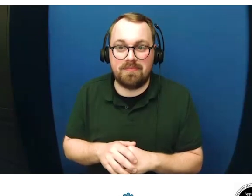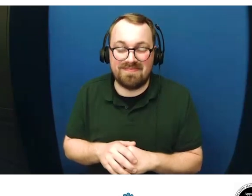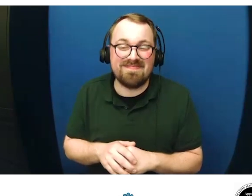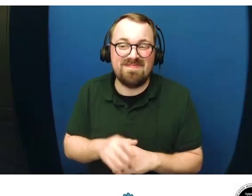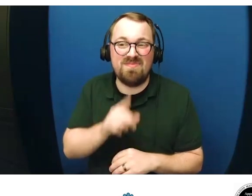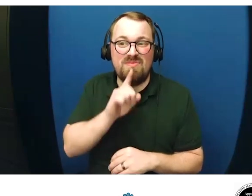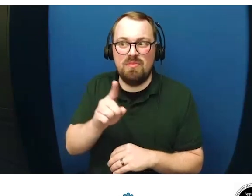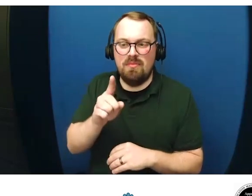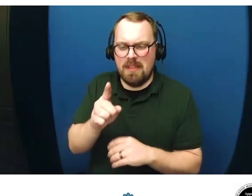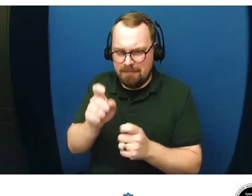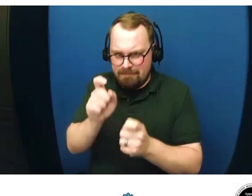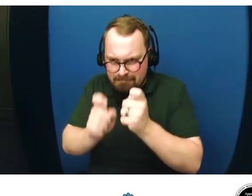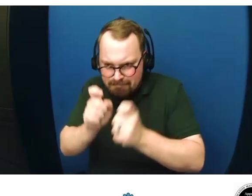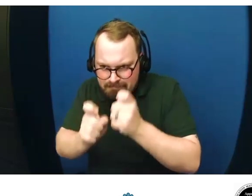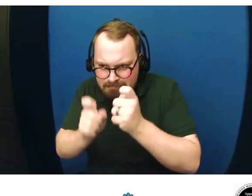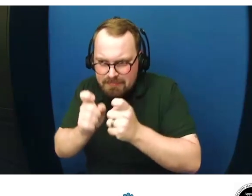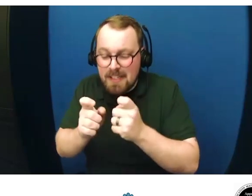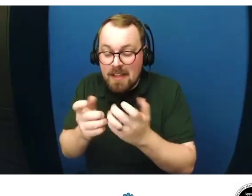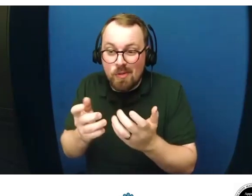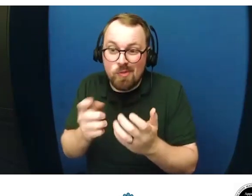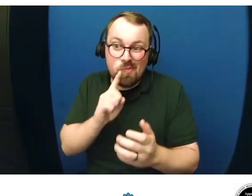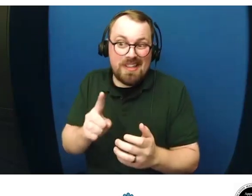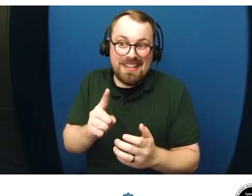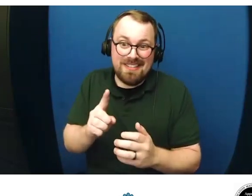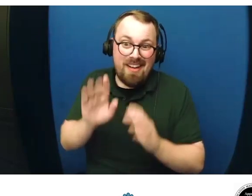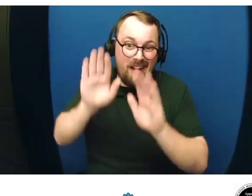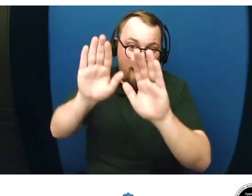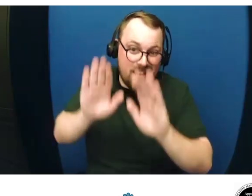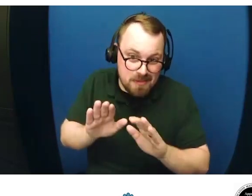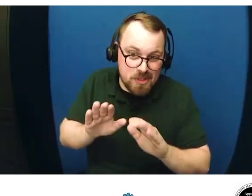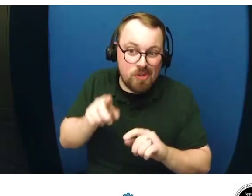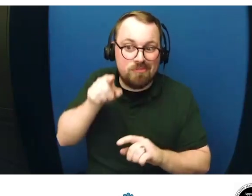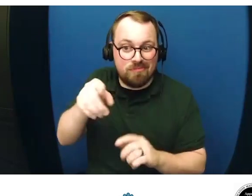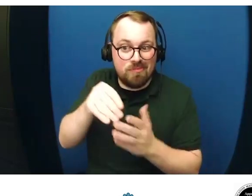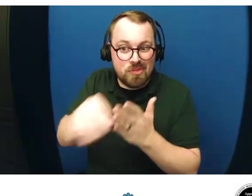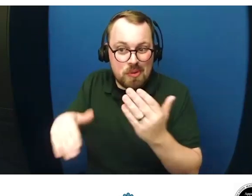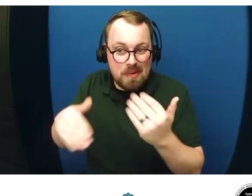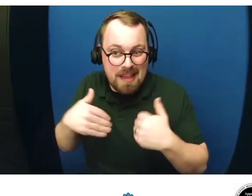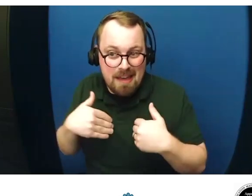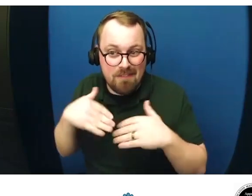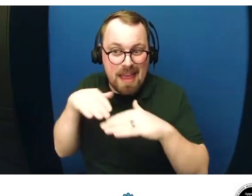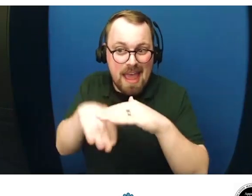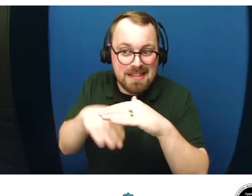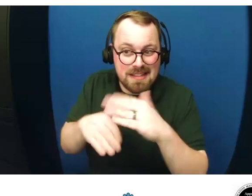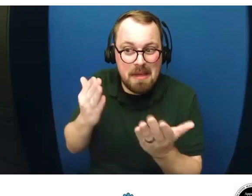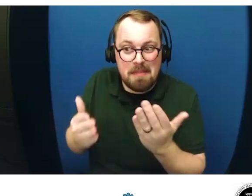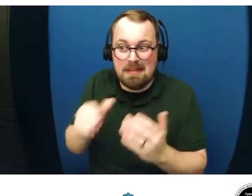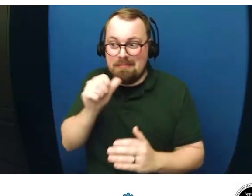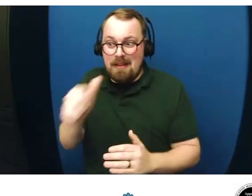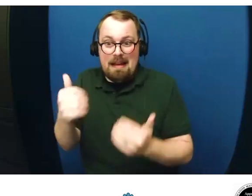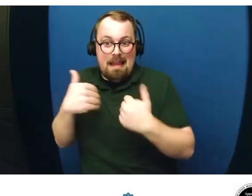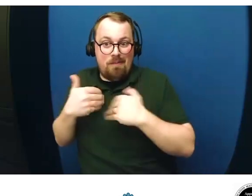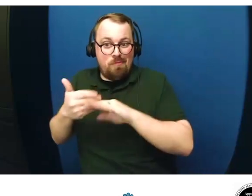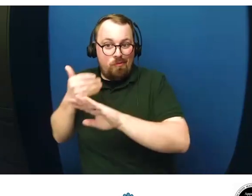And...which is great, so that they have...they have access to sounds that they wouldn't necessarily have access to before,